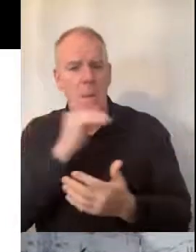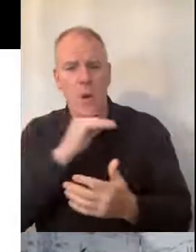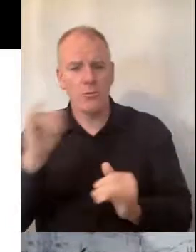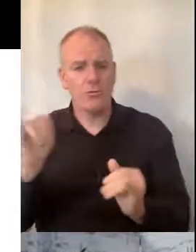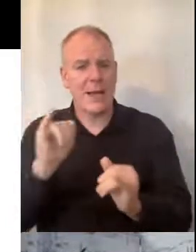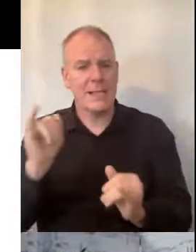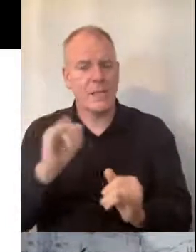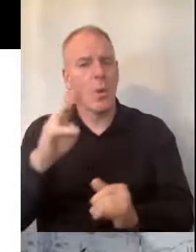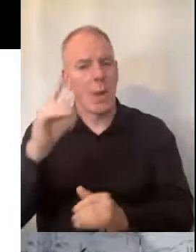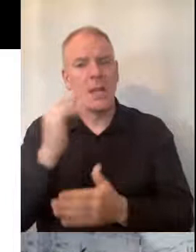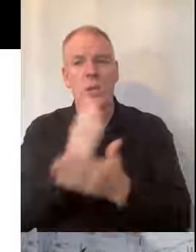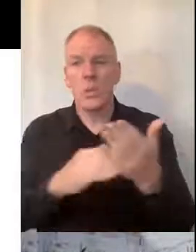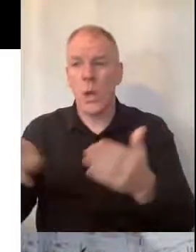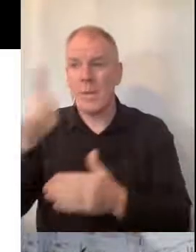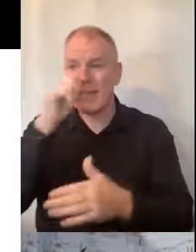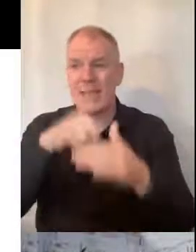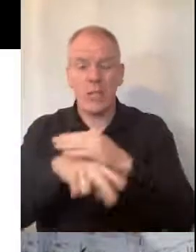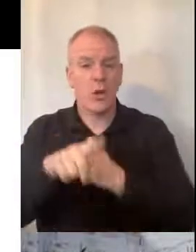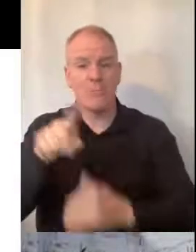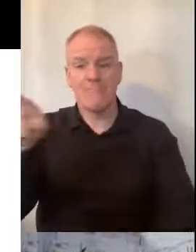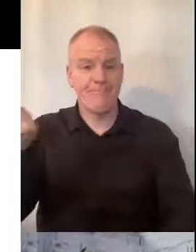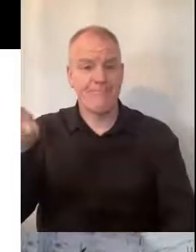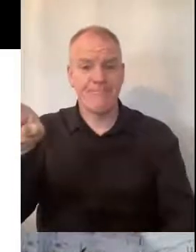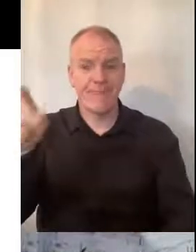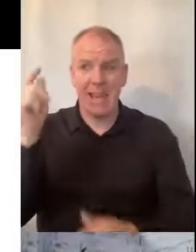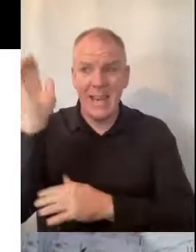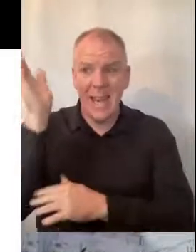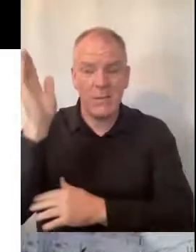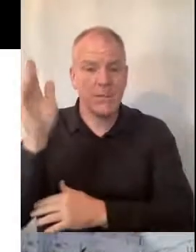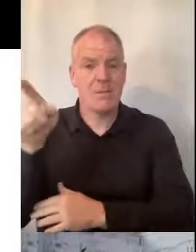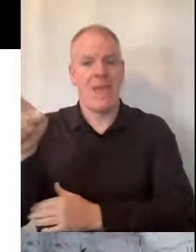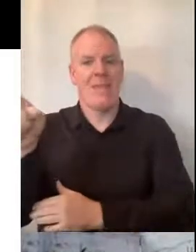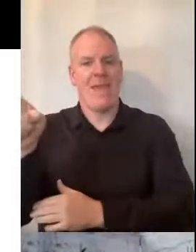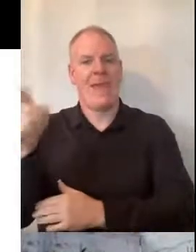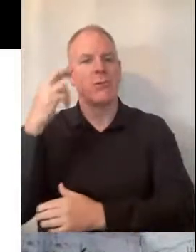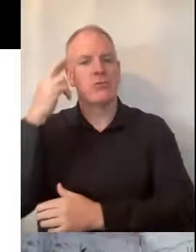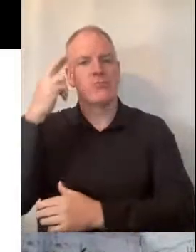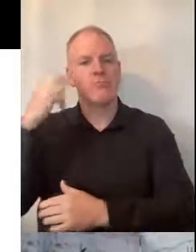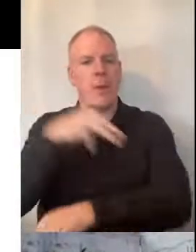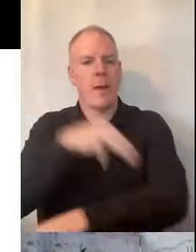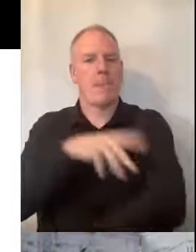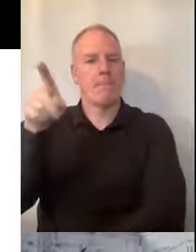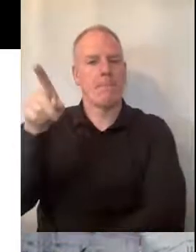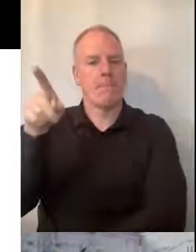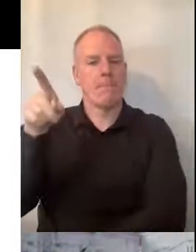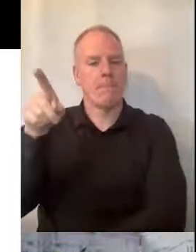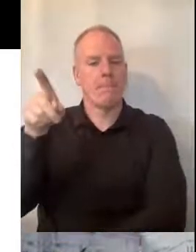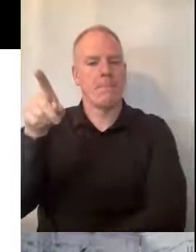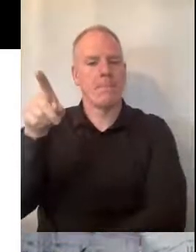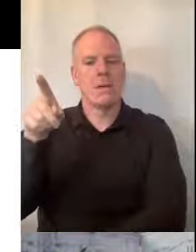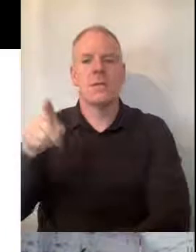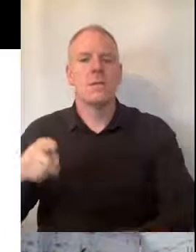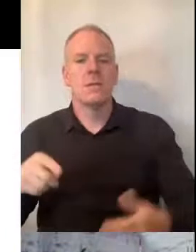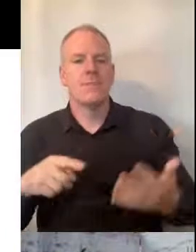there is just people who don't see that. Actually, they might be the cause of the problem and don't be afraid to try new things,